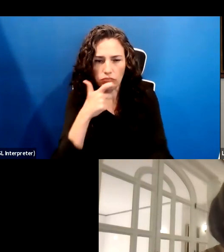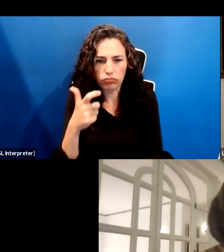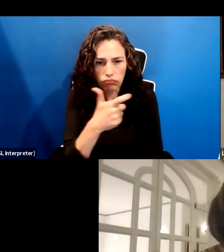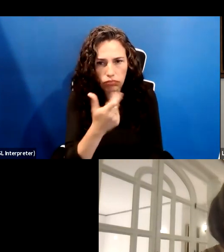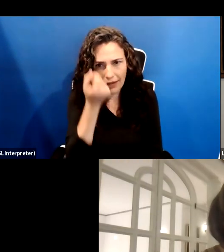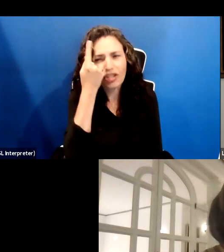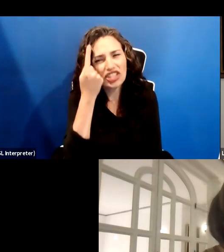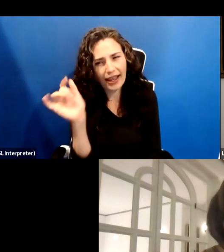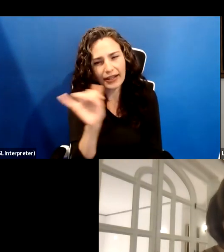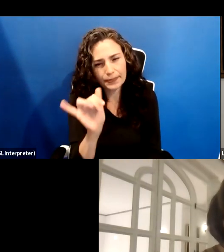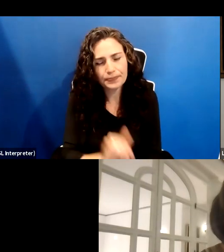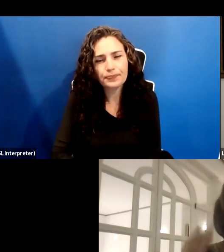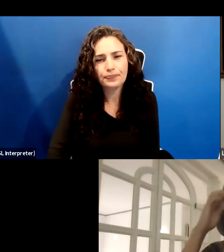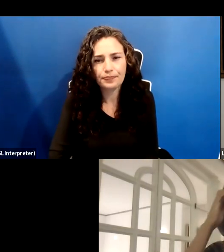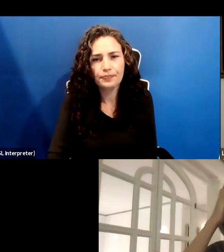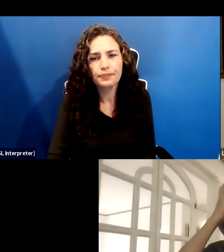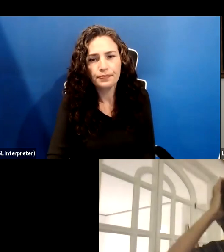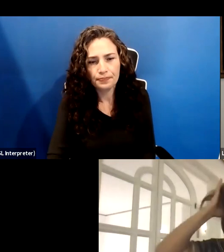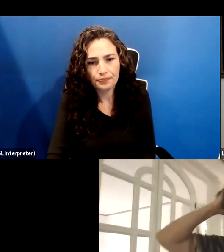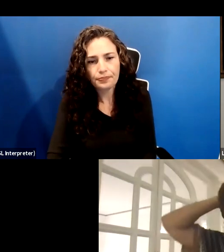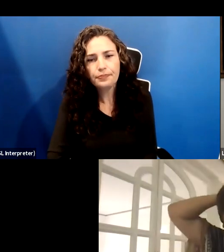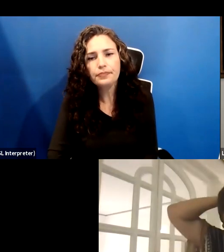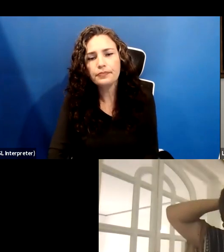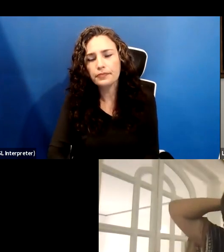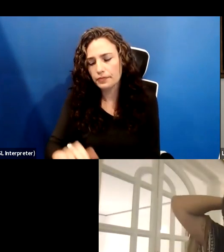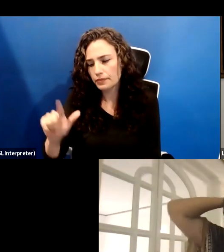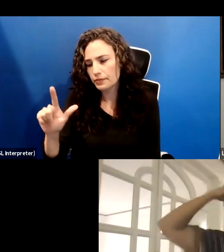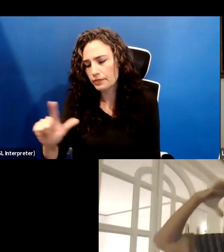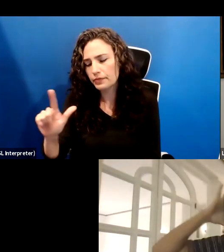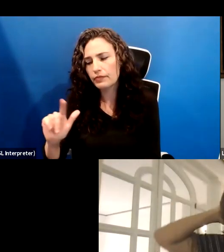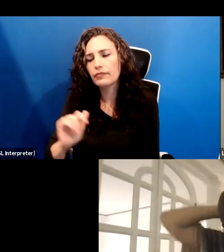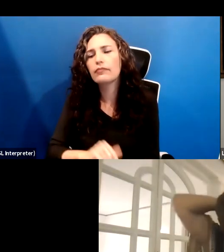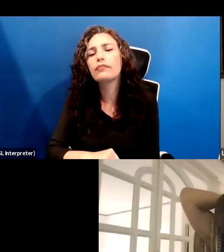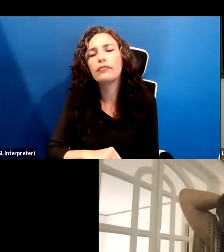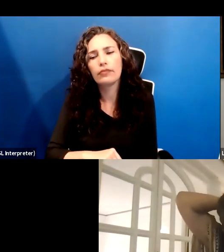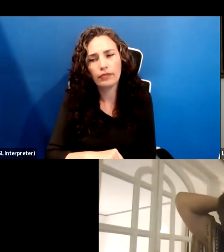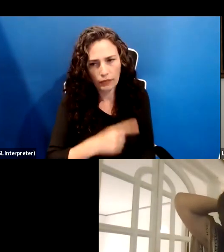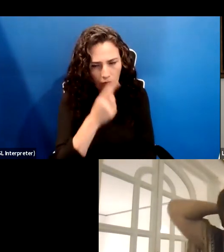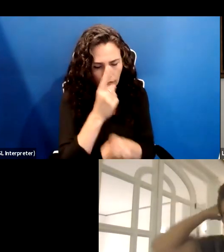Right, and I would assume usually the issue would be if you're doing something like this,